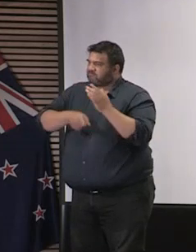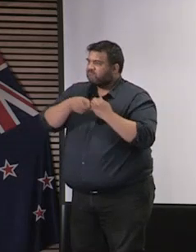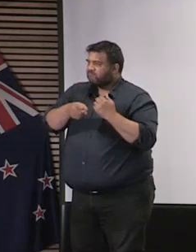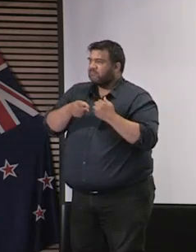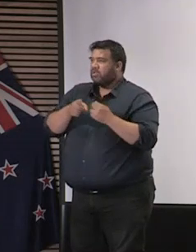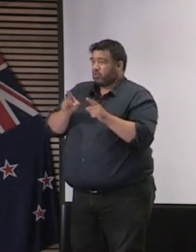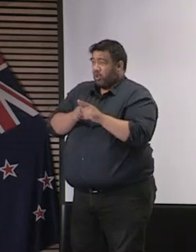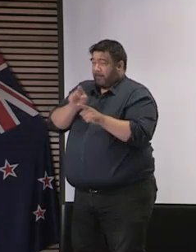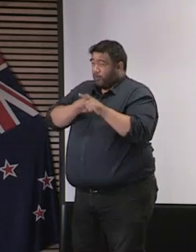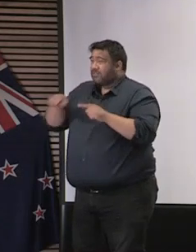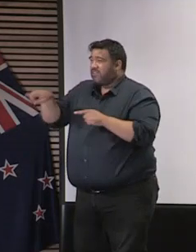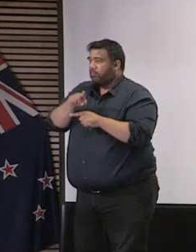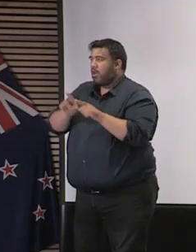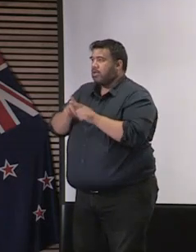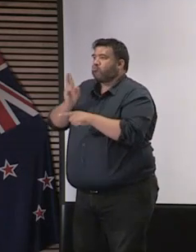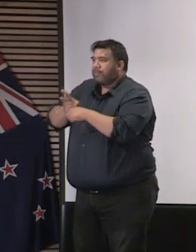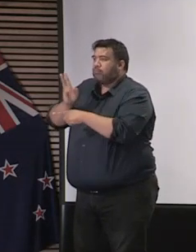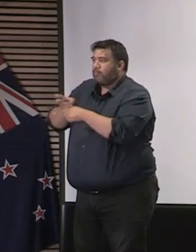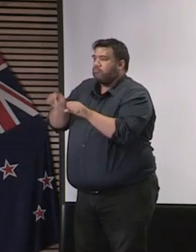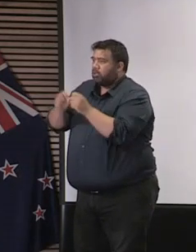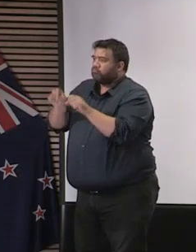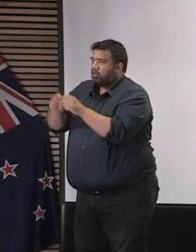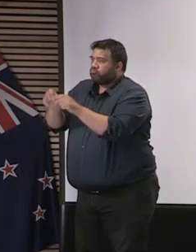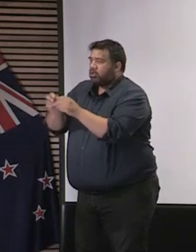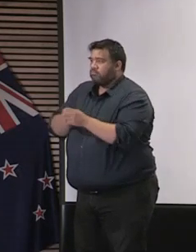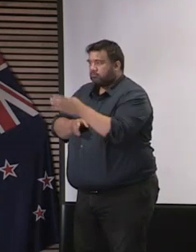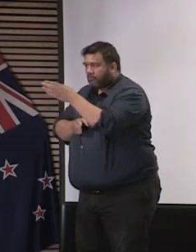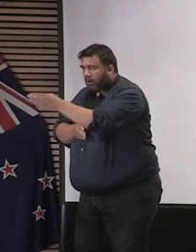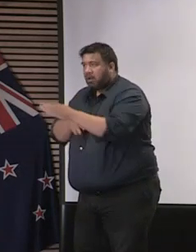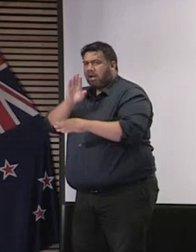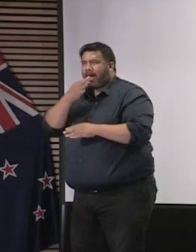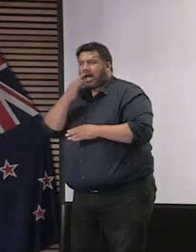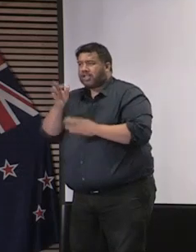for being in breach and then we find them again doing the same thing. Most often